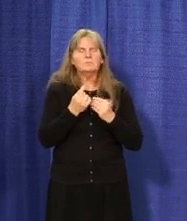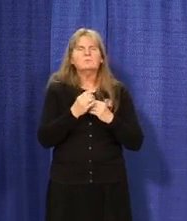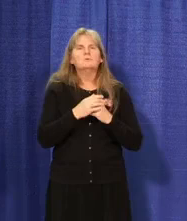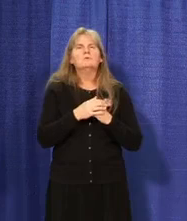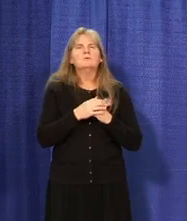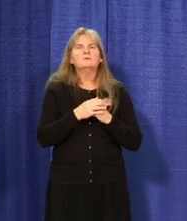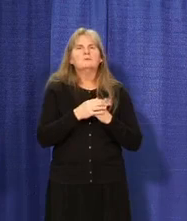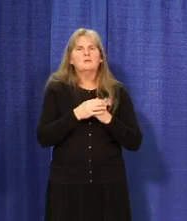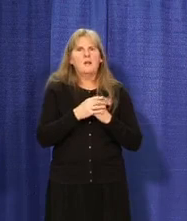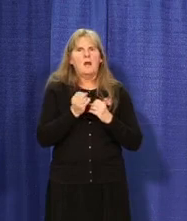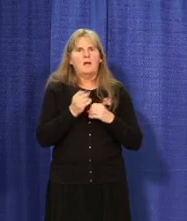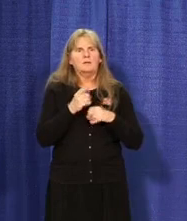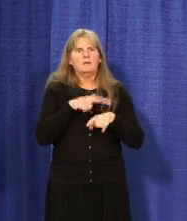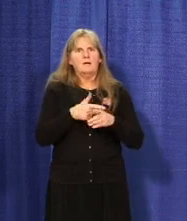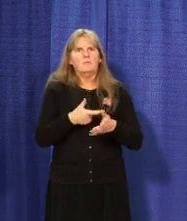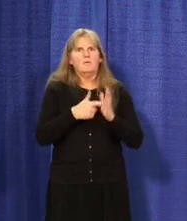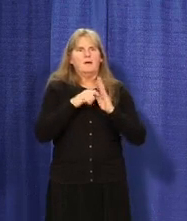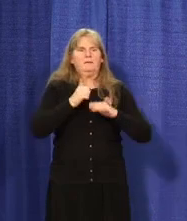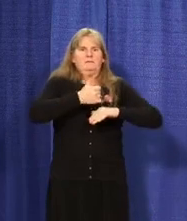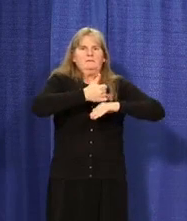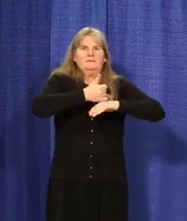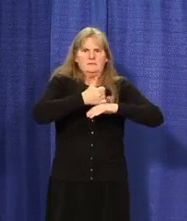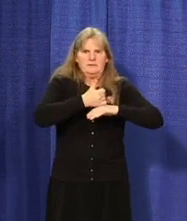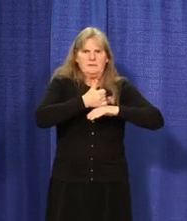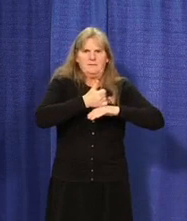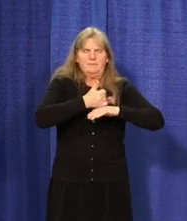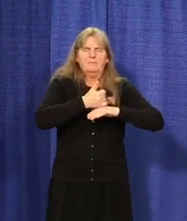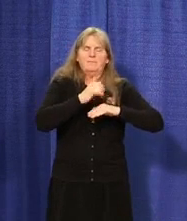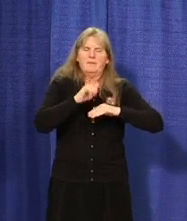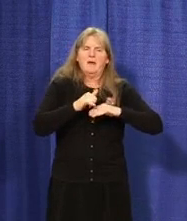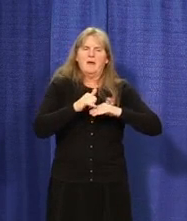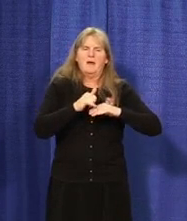lot of time investment.